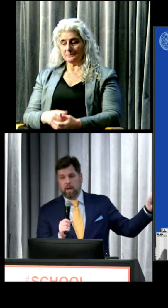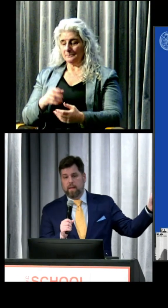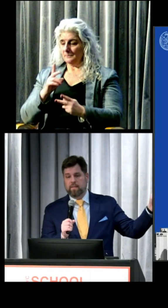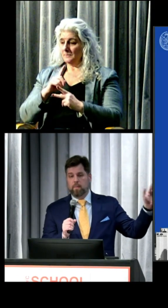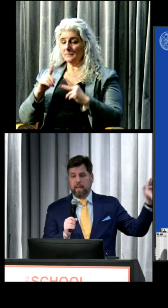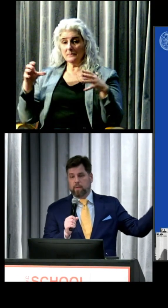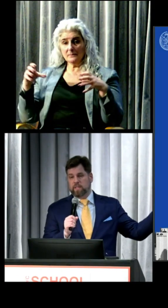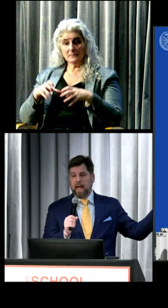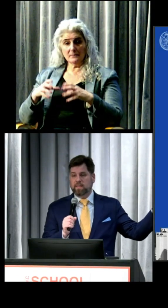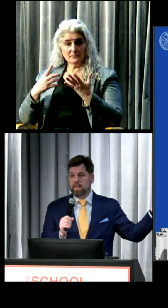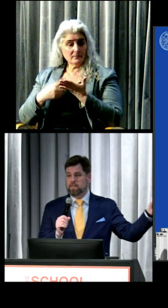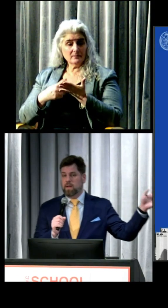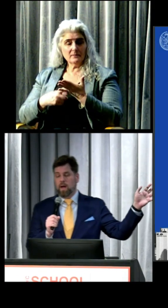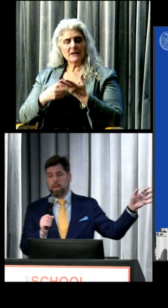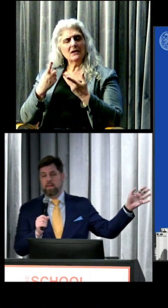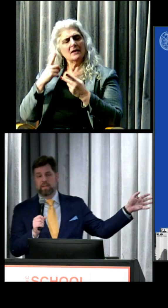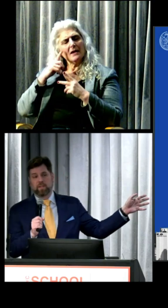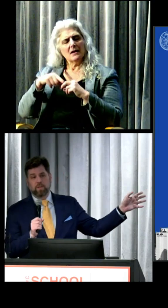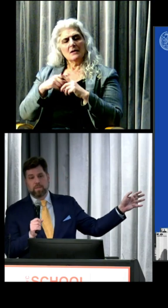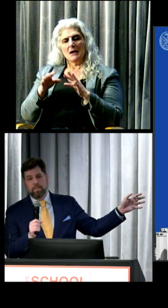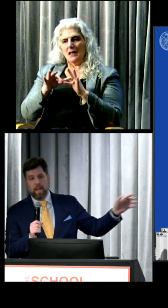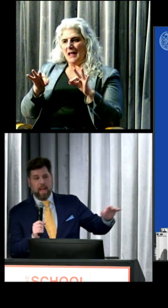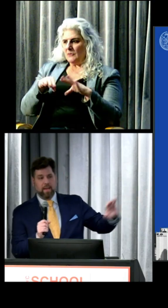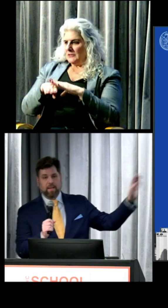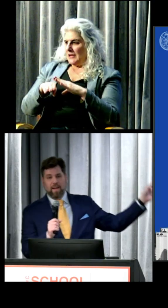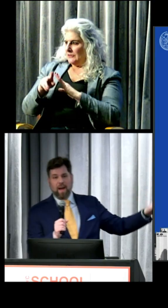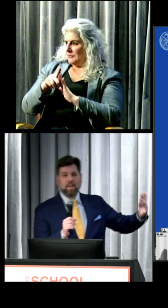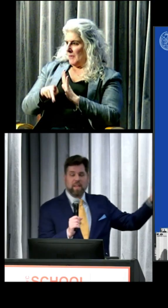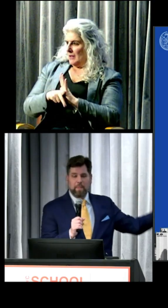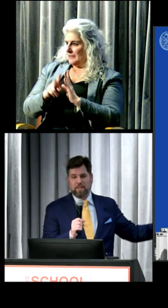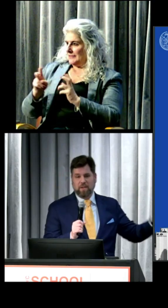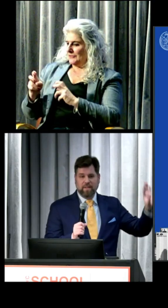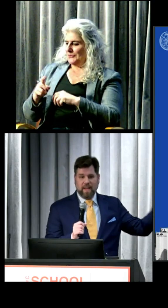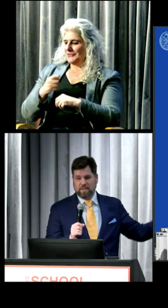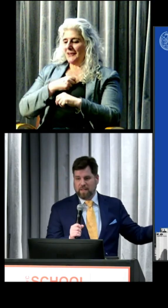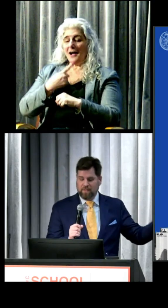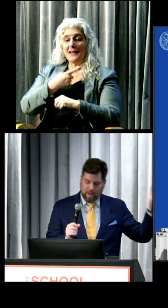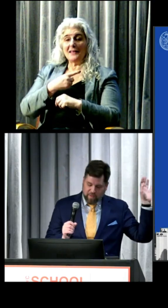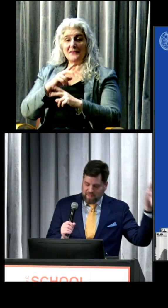forms of engagement that are going to make the not only technically make those things available to